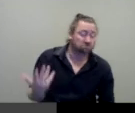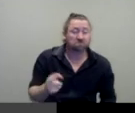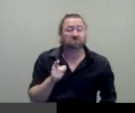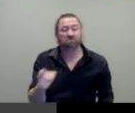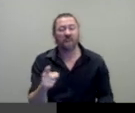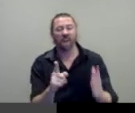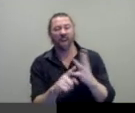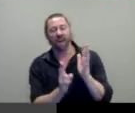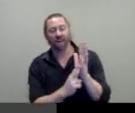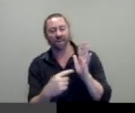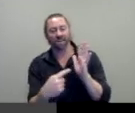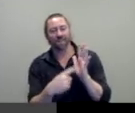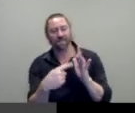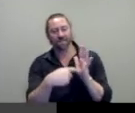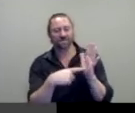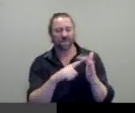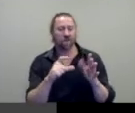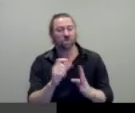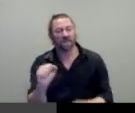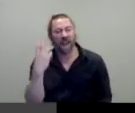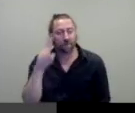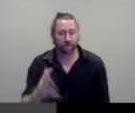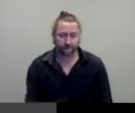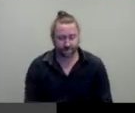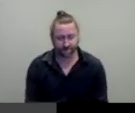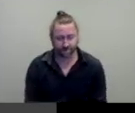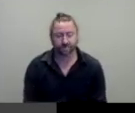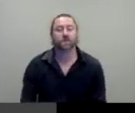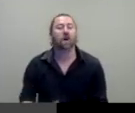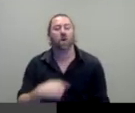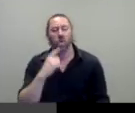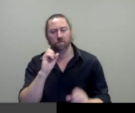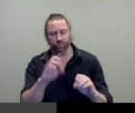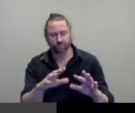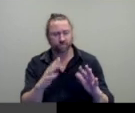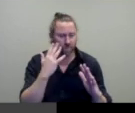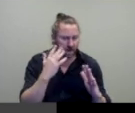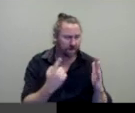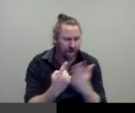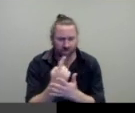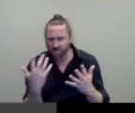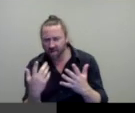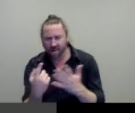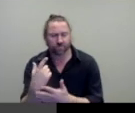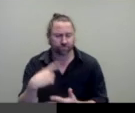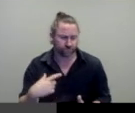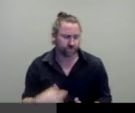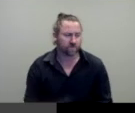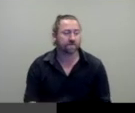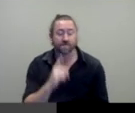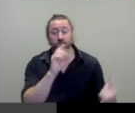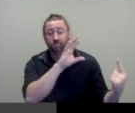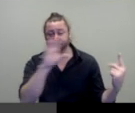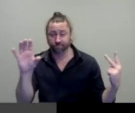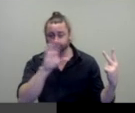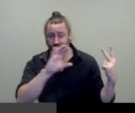let's start by establishing when and where this happens so all of these are artworks held in